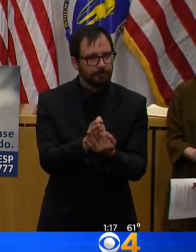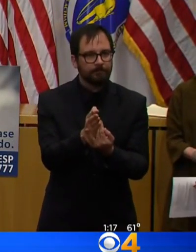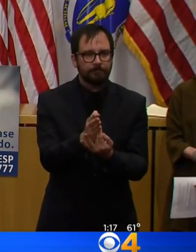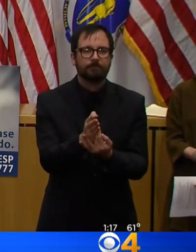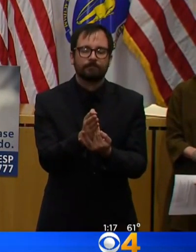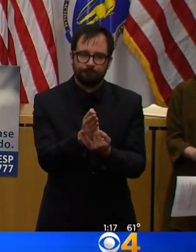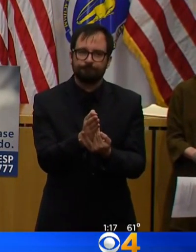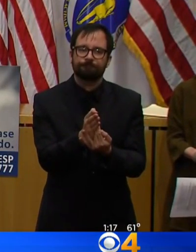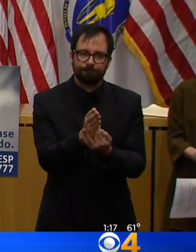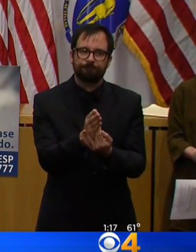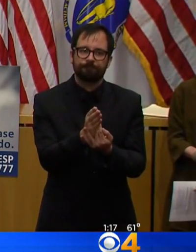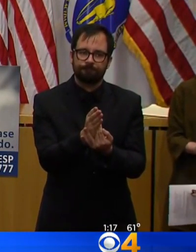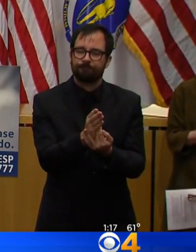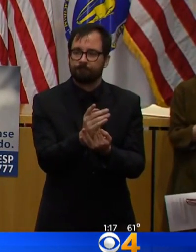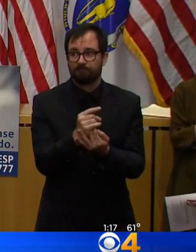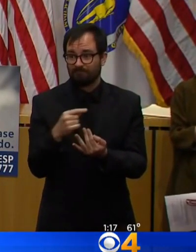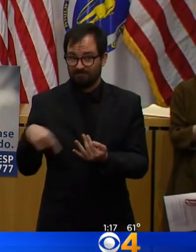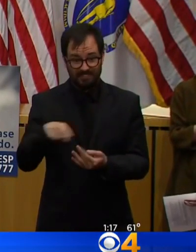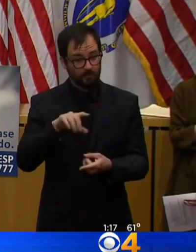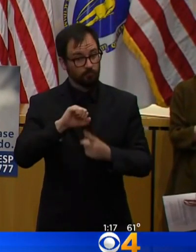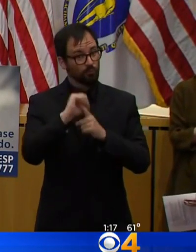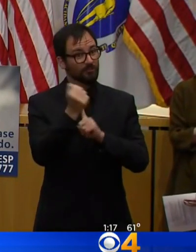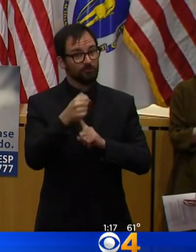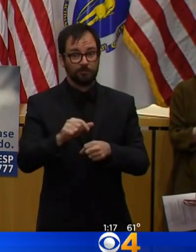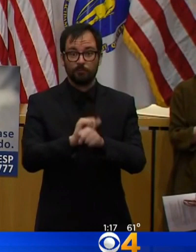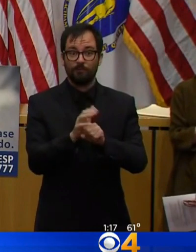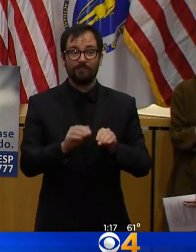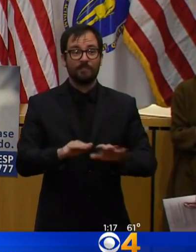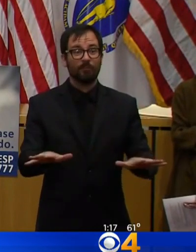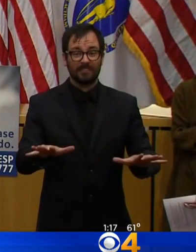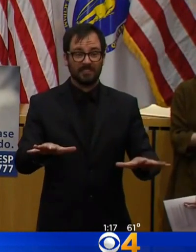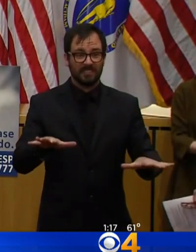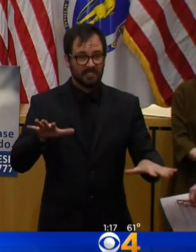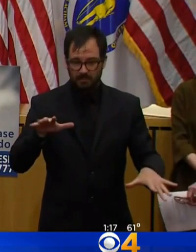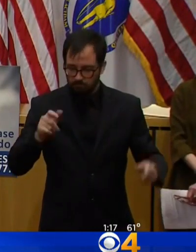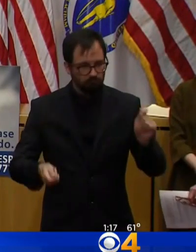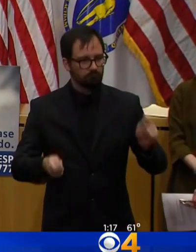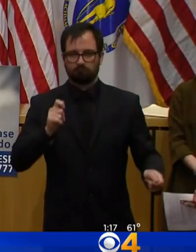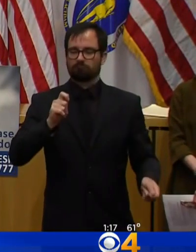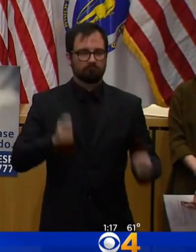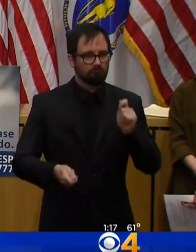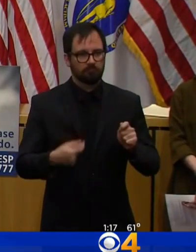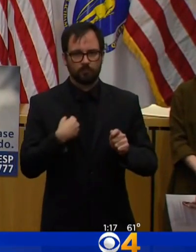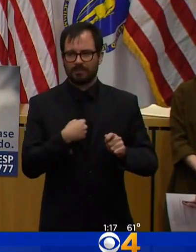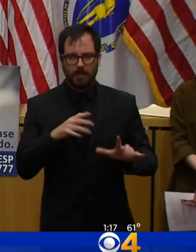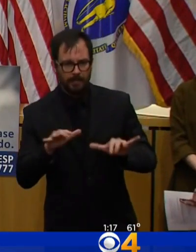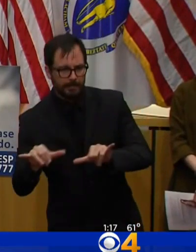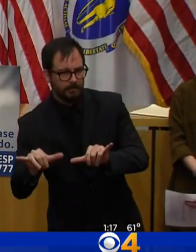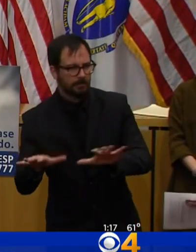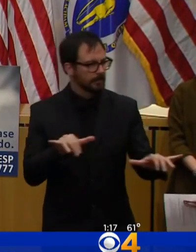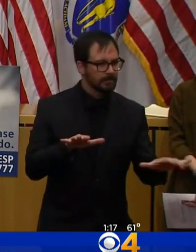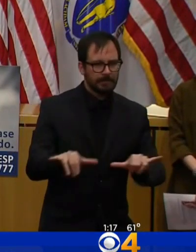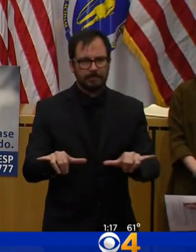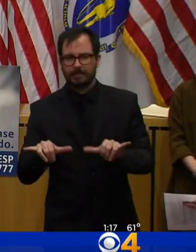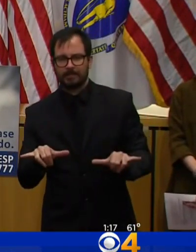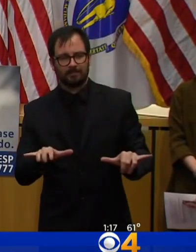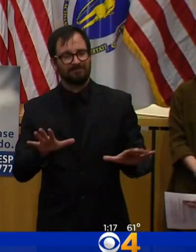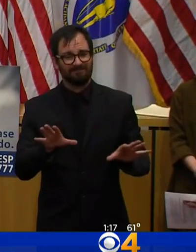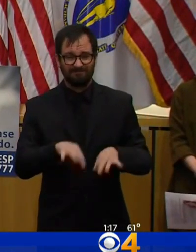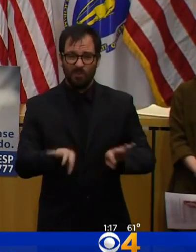ACROSS THE STATE PEOPLE HAVE STEPPED UP, ADAPTED TO THESE TRYING TIMES AND ARE DOING THEIR PART TO STOP THE SPREAD